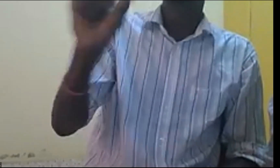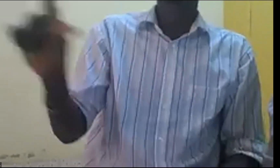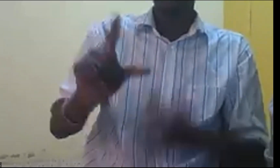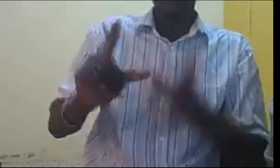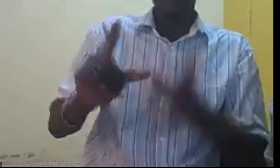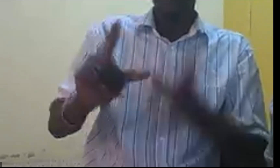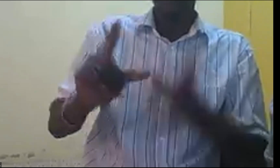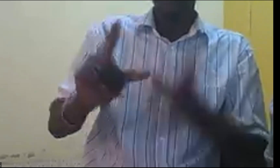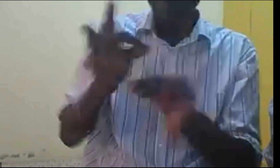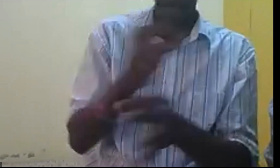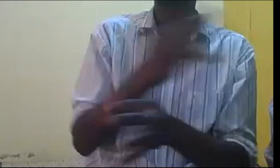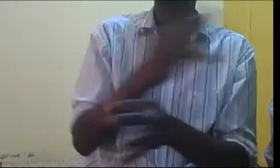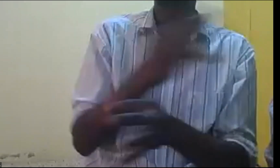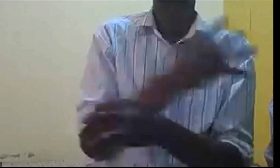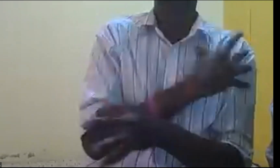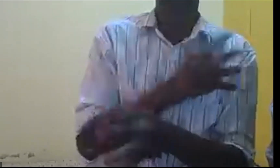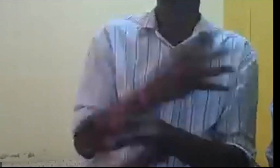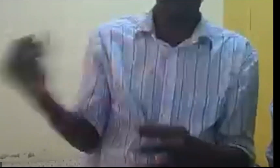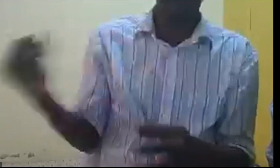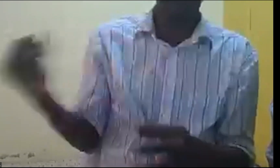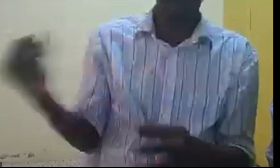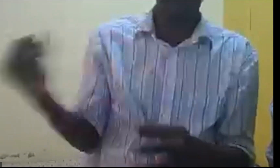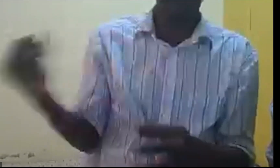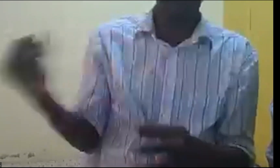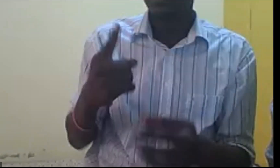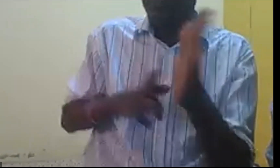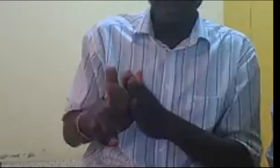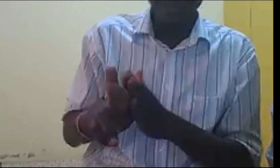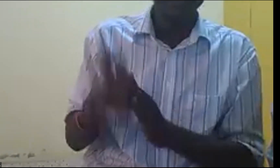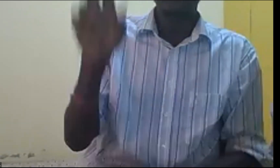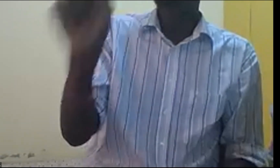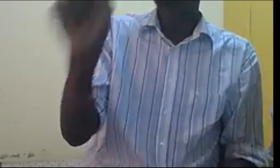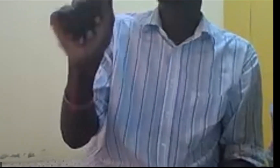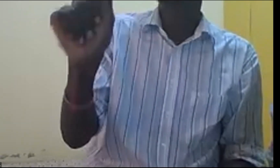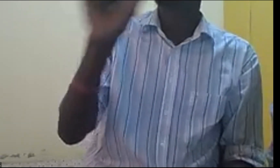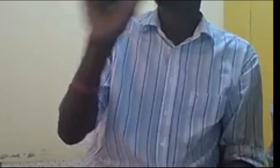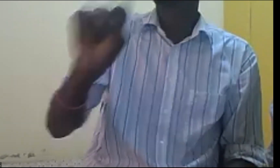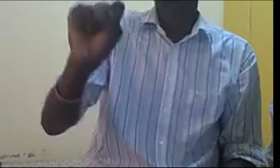It is optional, but I highly encourage you to put your name or your organization's name in the mural.